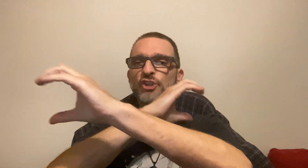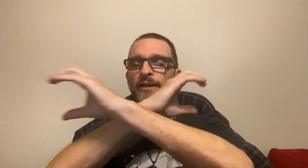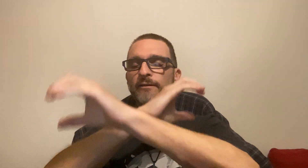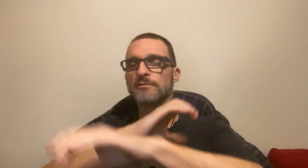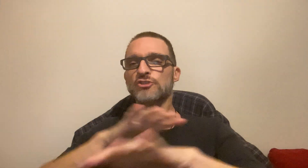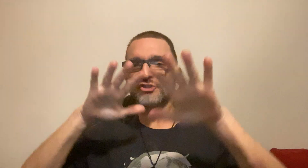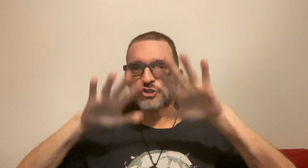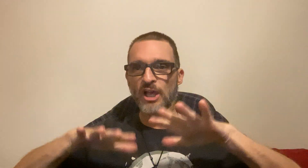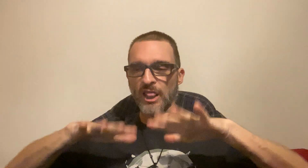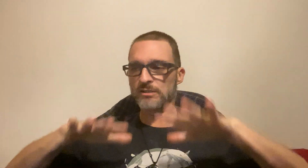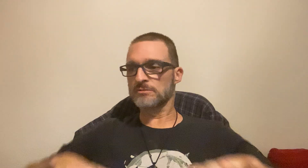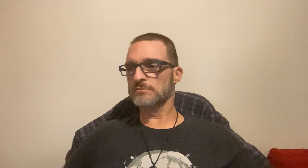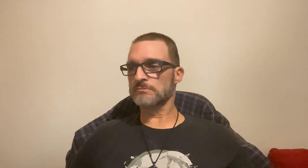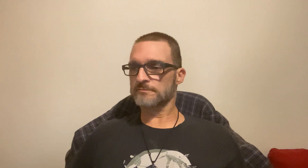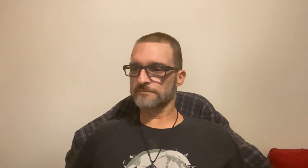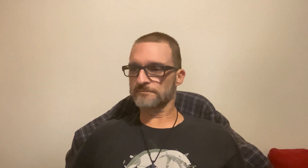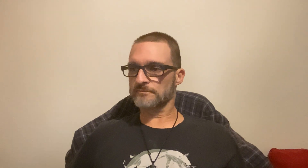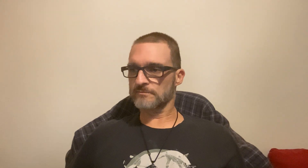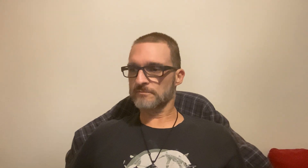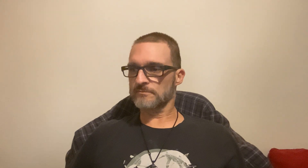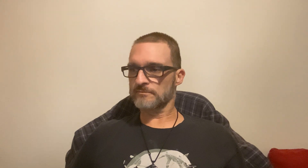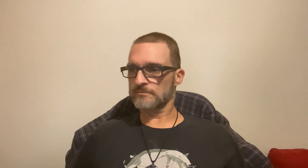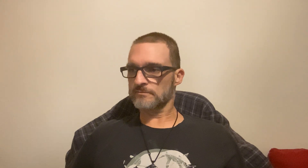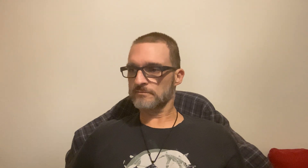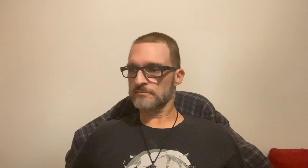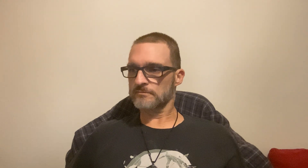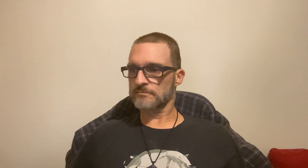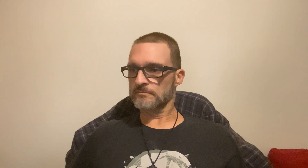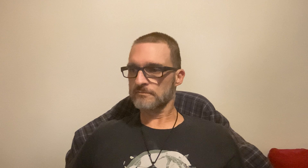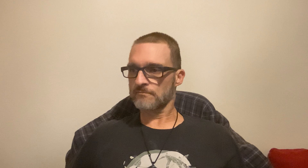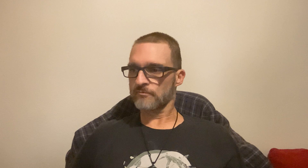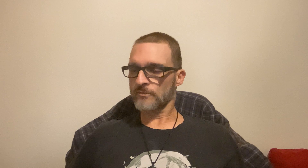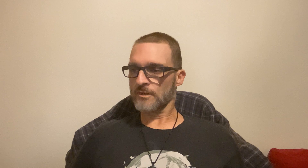It's' wrong sign for CHILL (like this) It should be CHILL (relax).